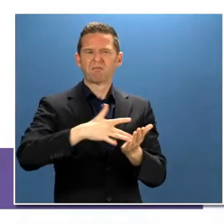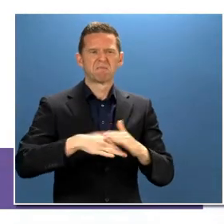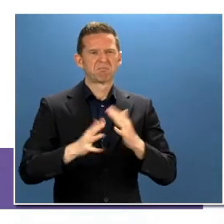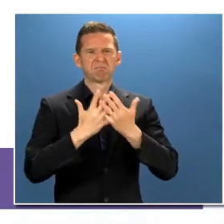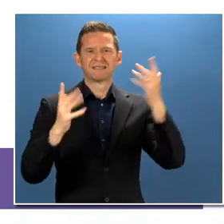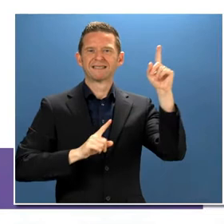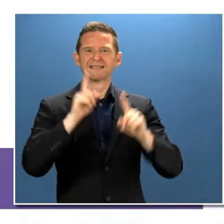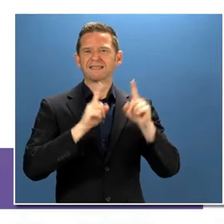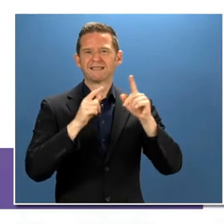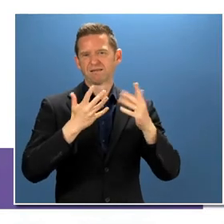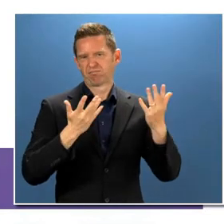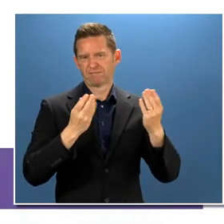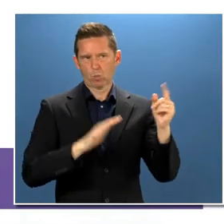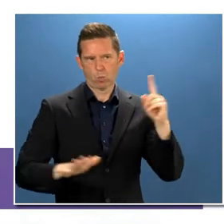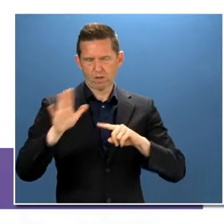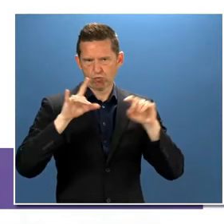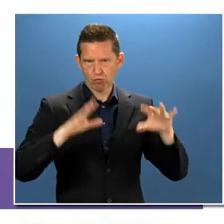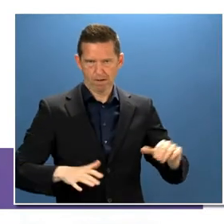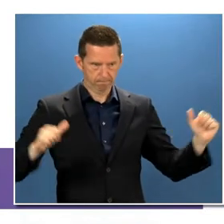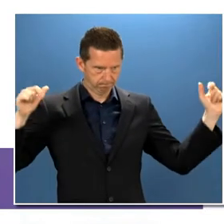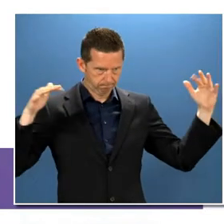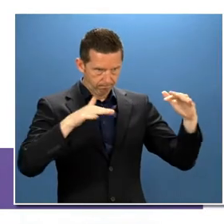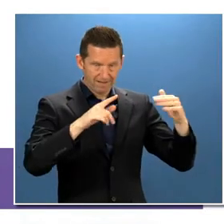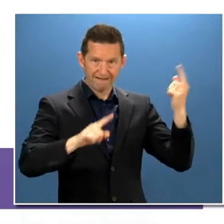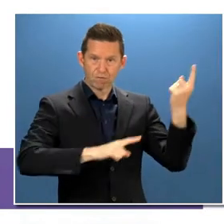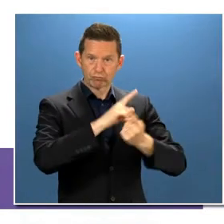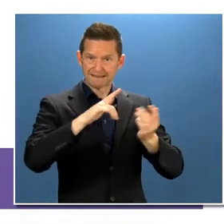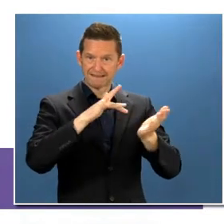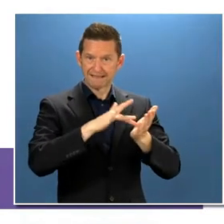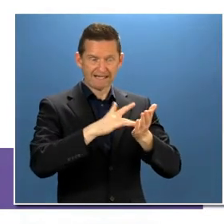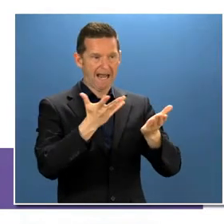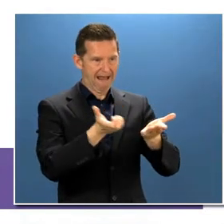State, and the convention centre is built but there also has to be stairs